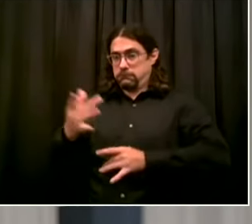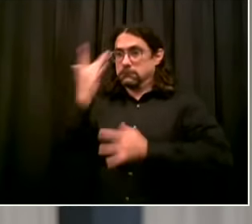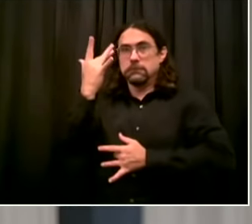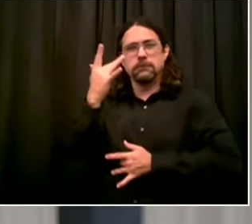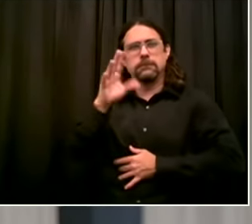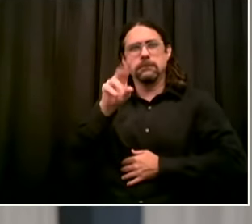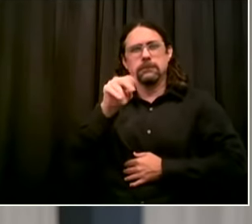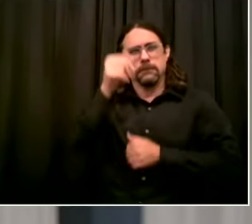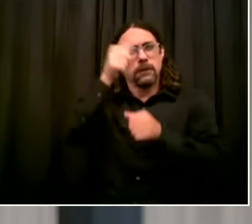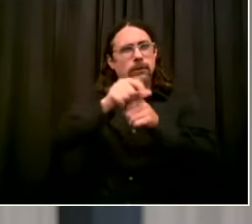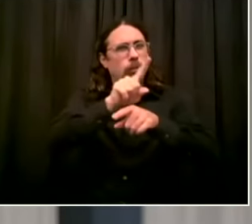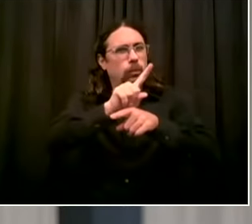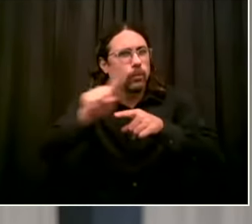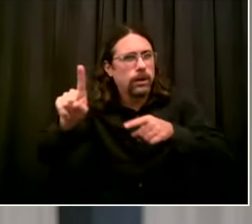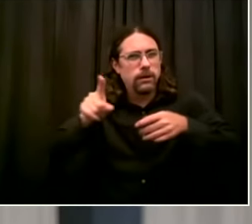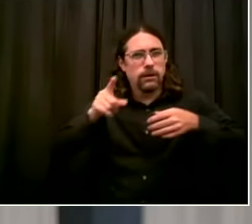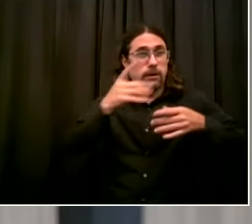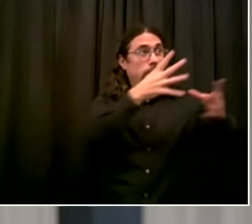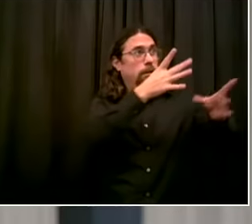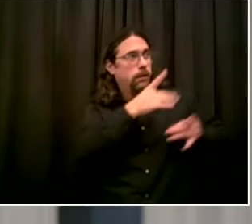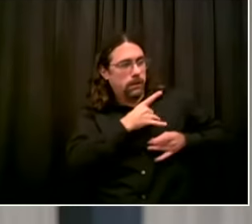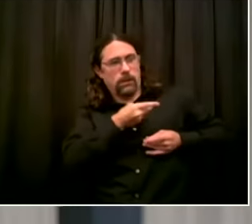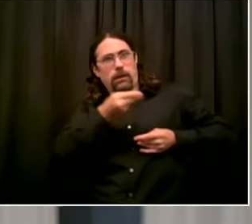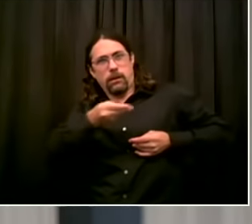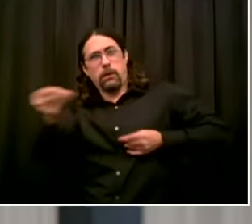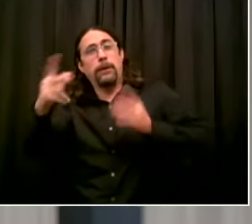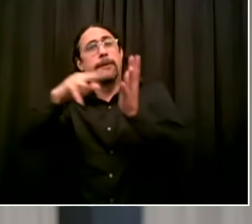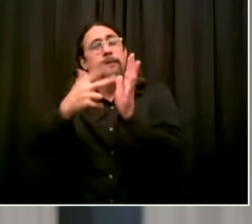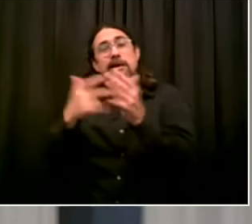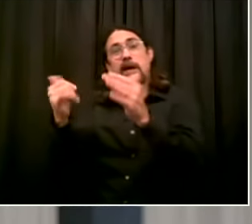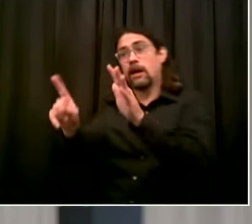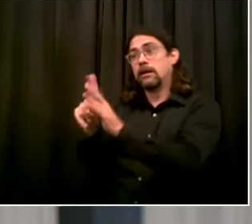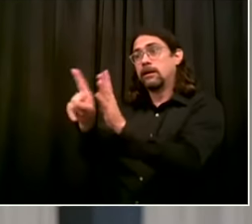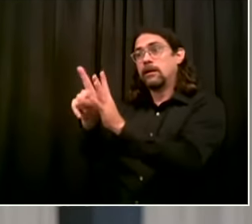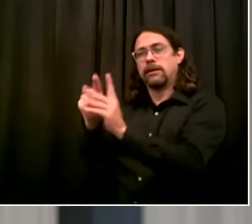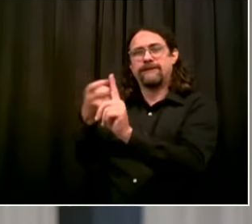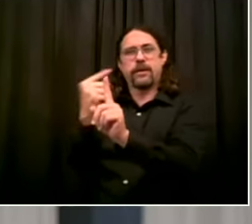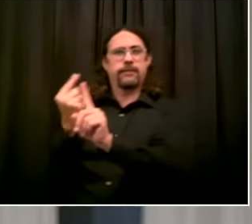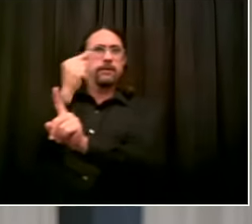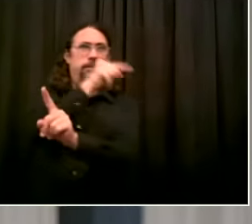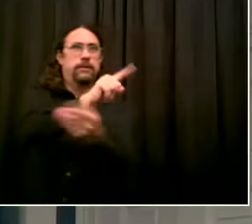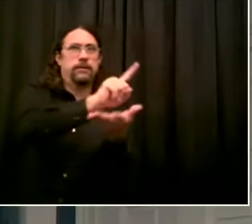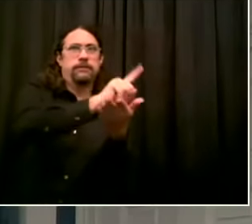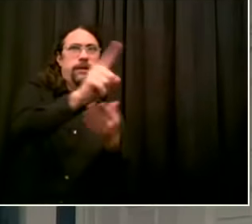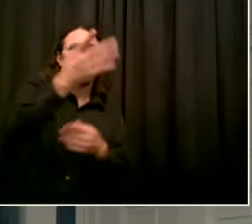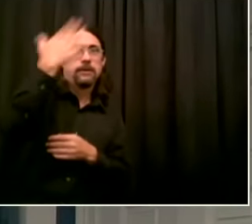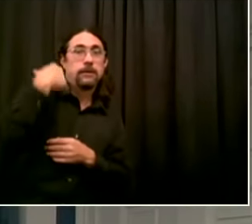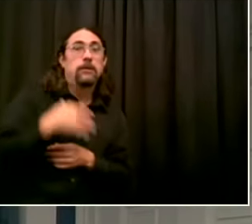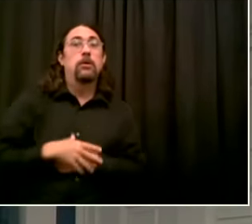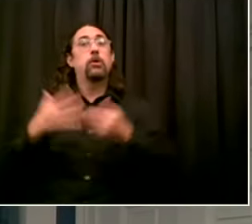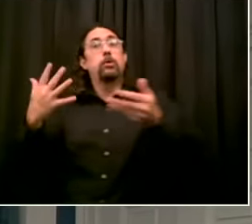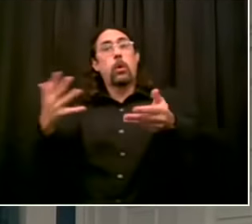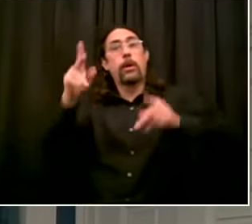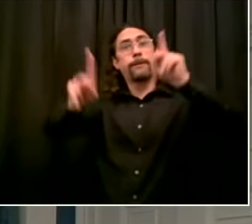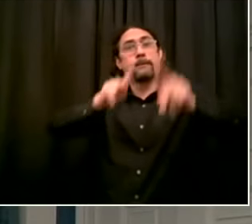SOME SCALE. AND A BROADER CLOSING OF COMMUNITY INSTITUTIONS. WE DO NOT WNTA TO DOTH AIT F THERE IS ANY WAY TO AVOID THAT. WE ARE GOING TO